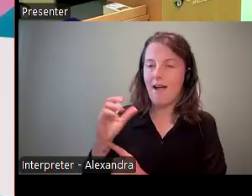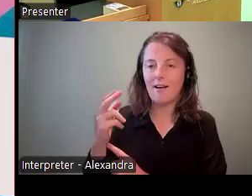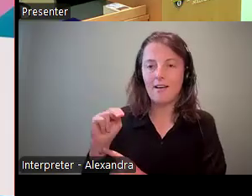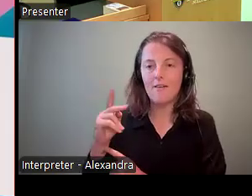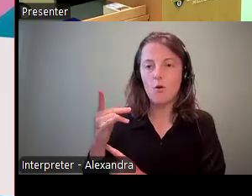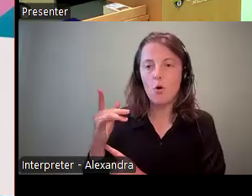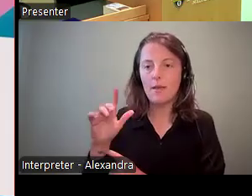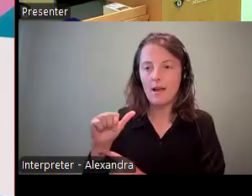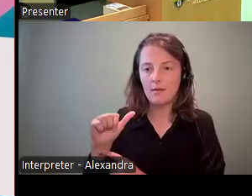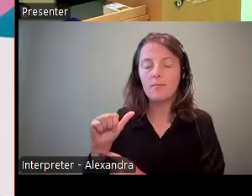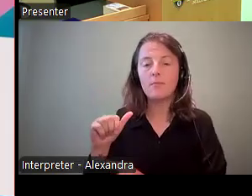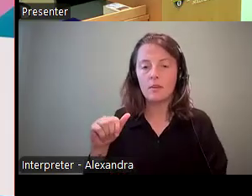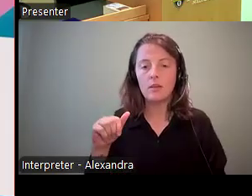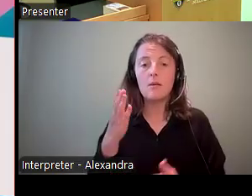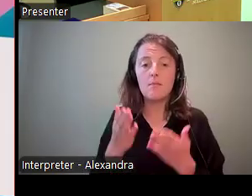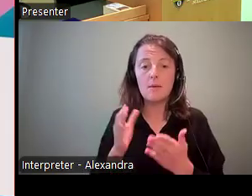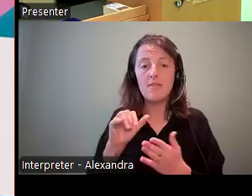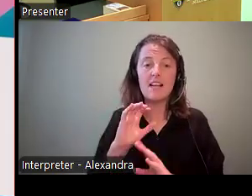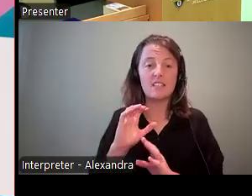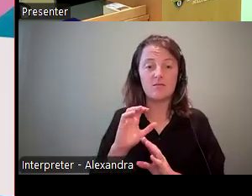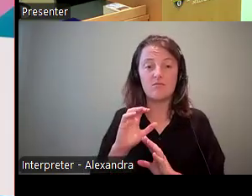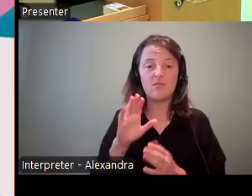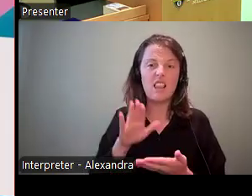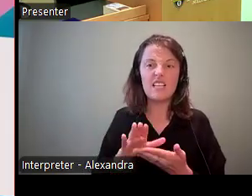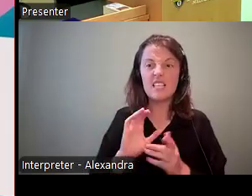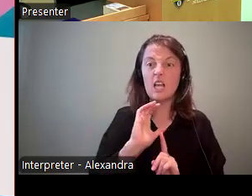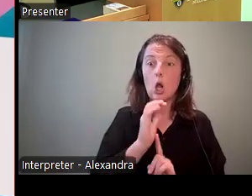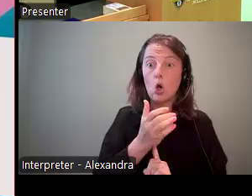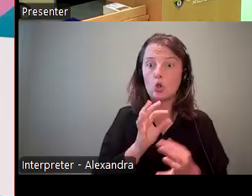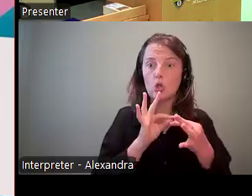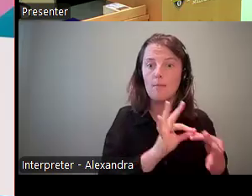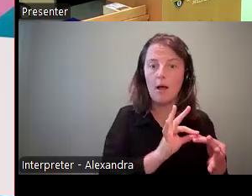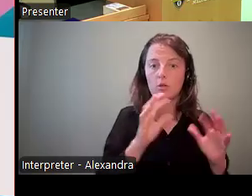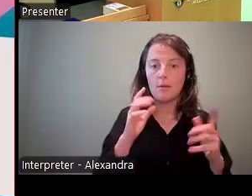than some of the more complex disorders that we deal with and that if I think this is all about